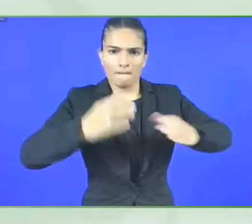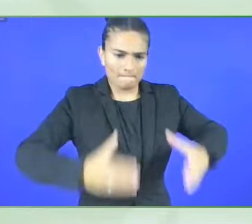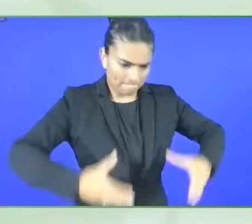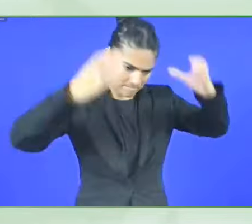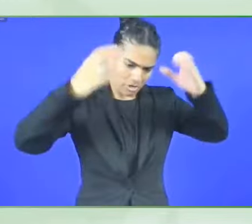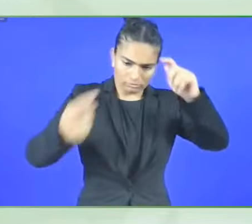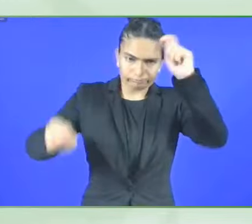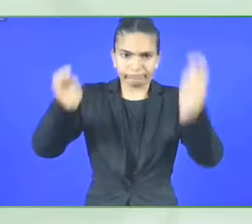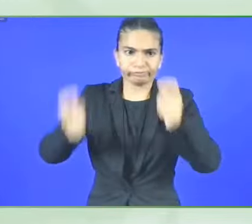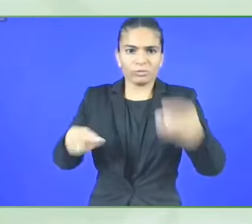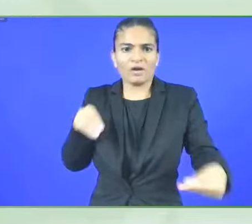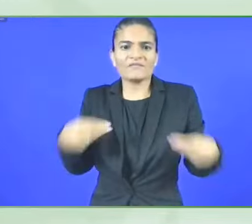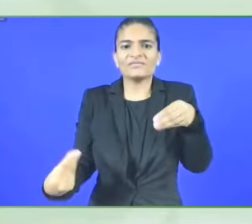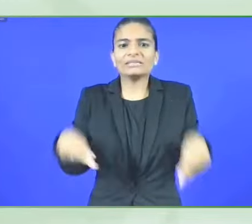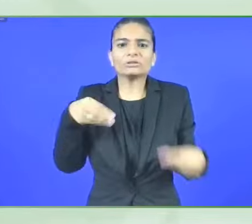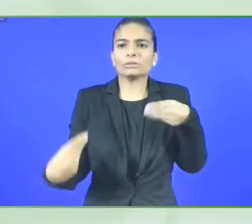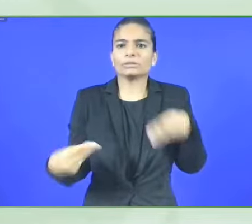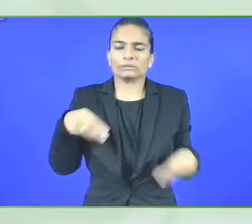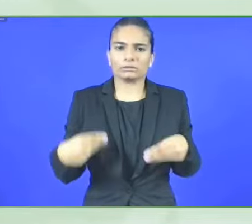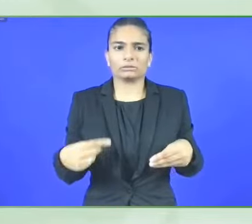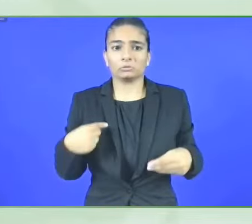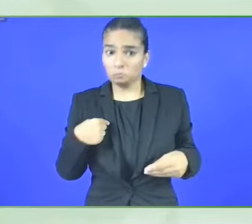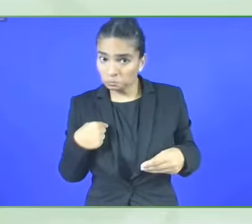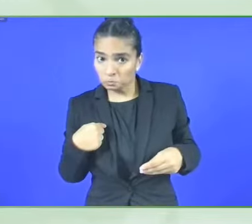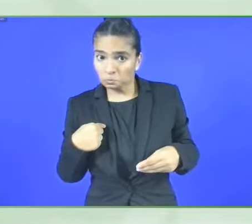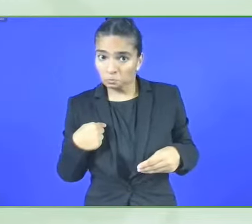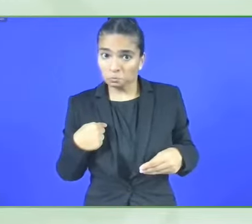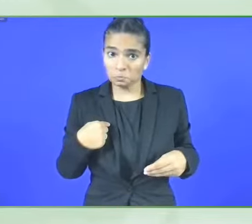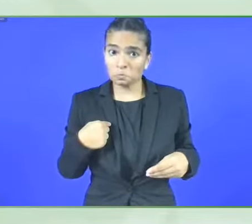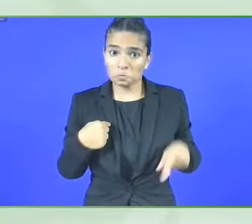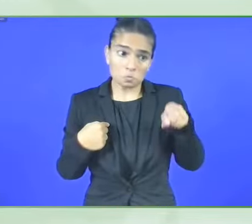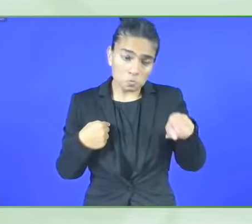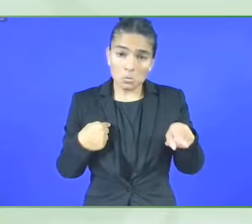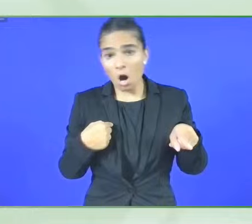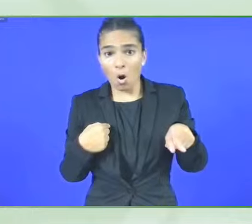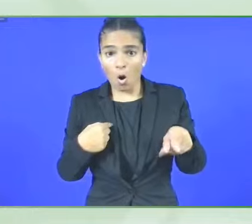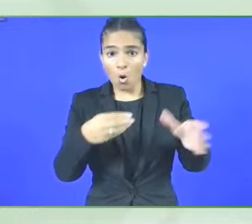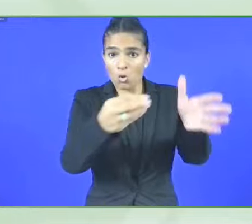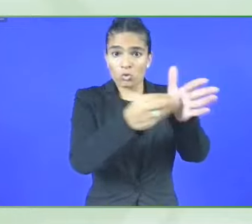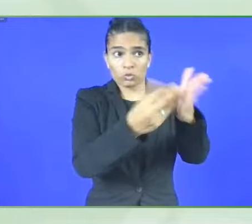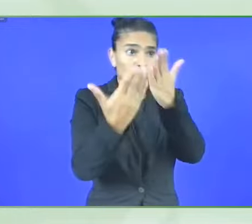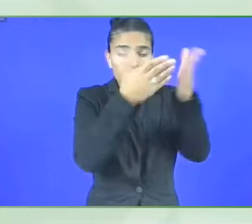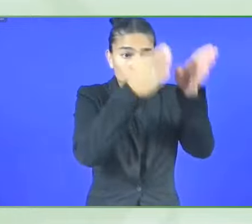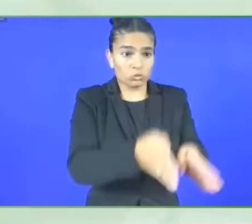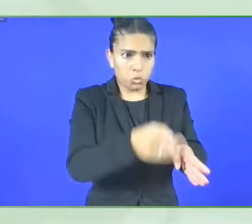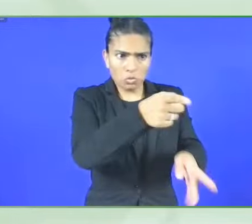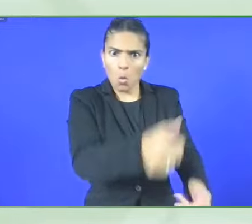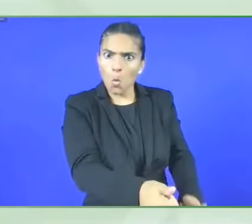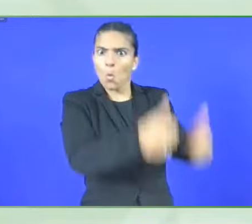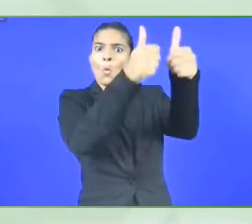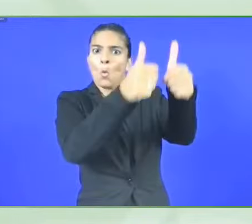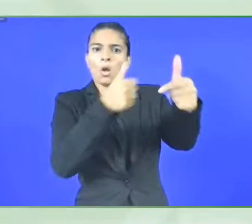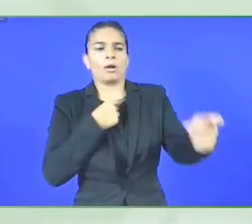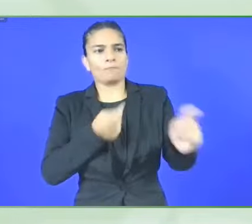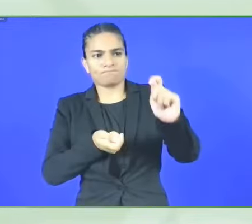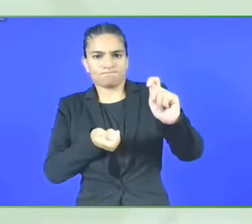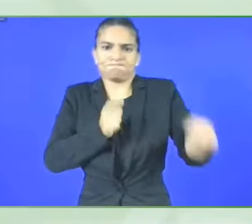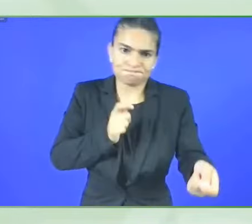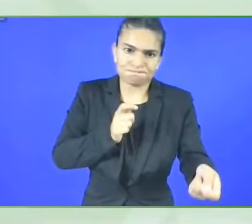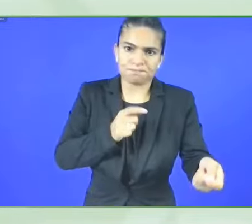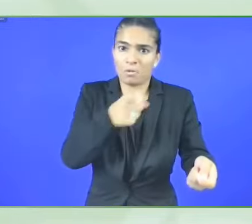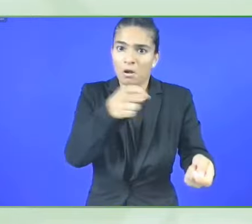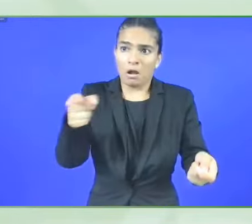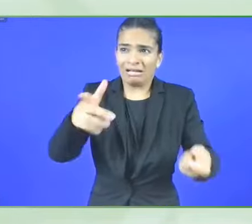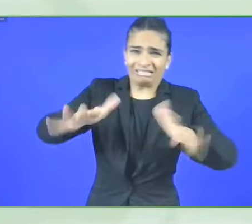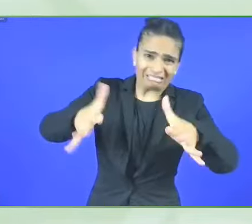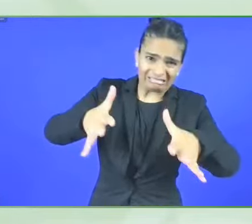If we are at the risk of using universal design as checklists, add-ons, policy, regulation,